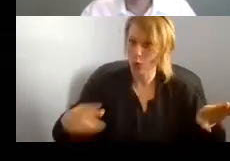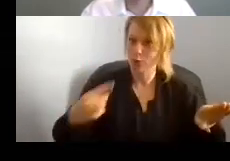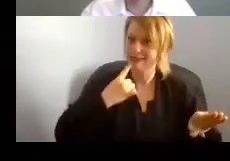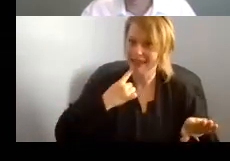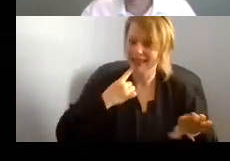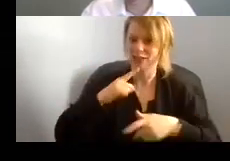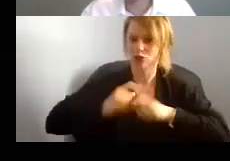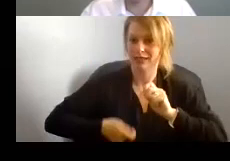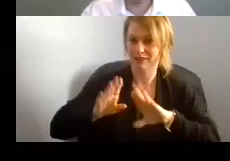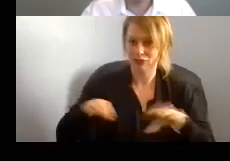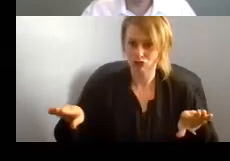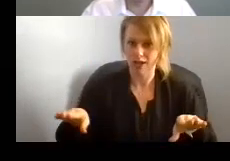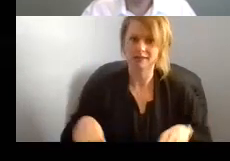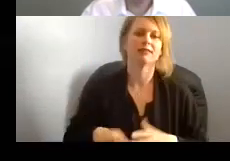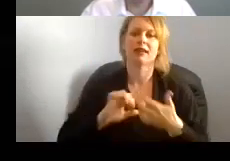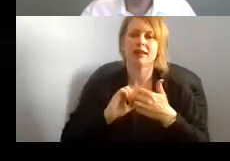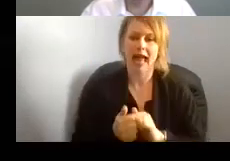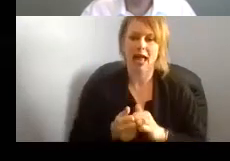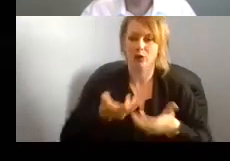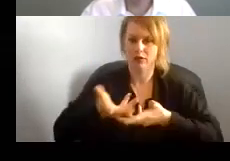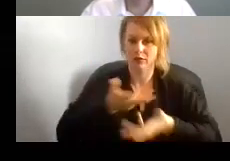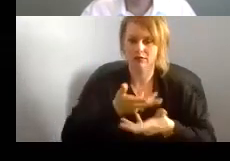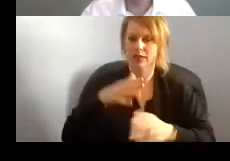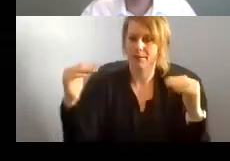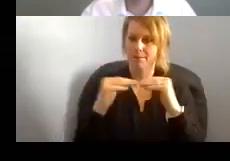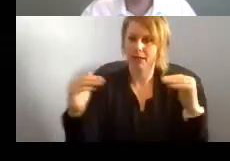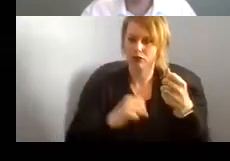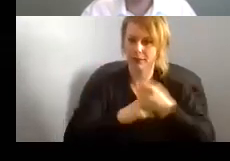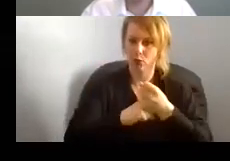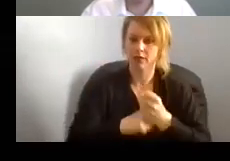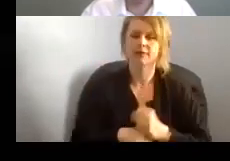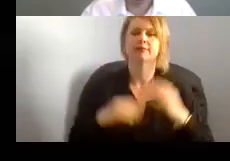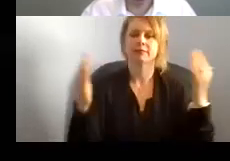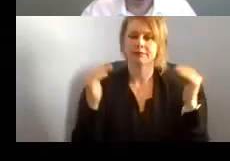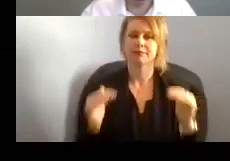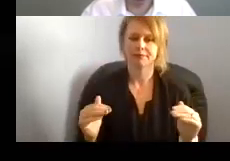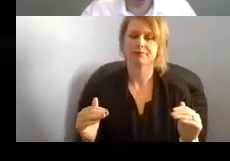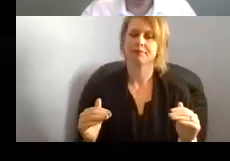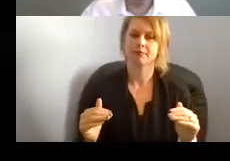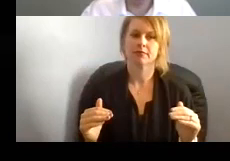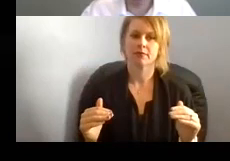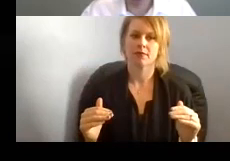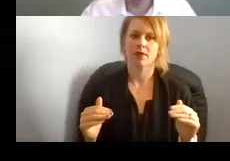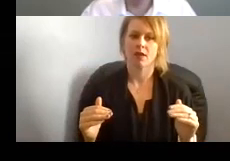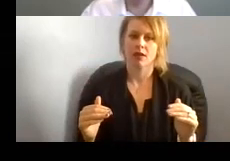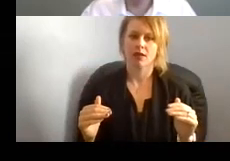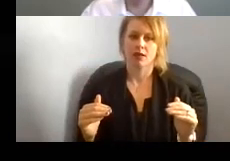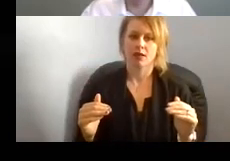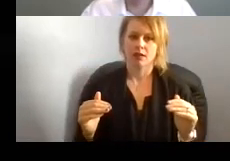and how to facilitate peer support. The next section is on developmental and cultural considerations. There’s a section on practical